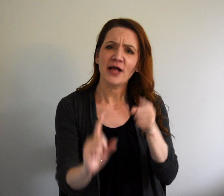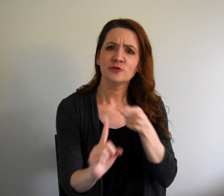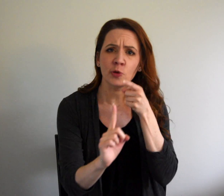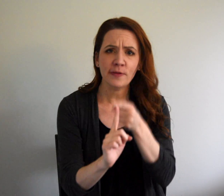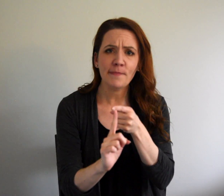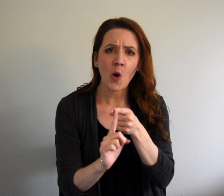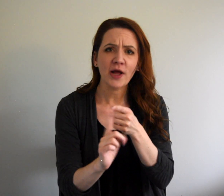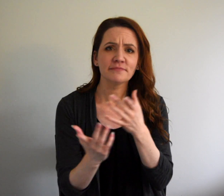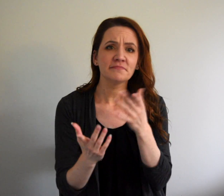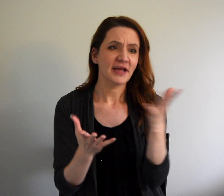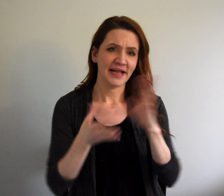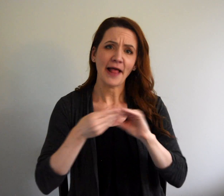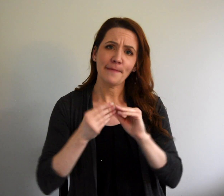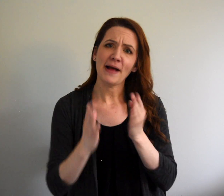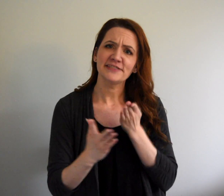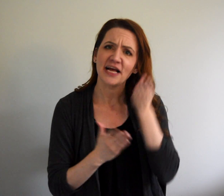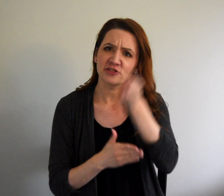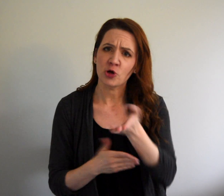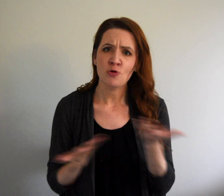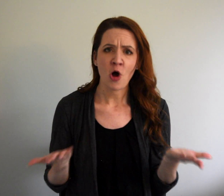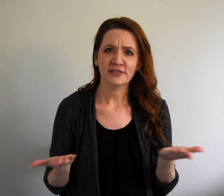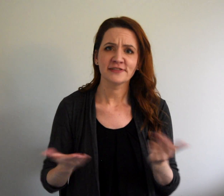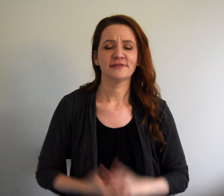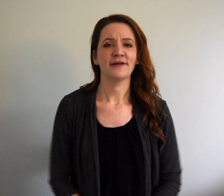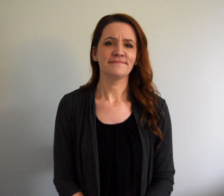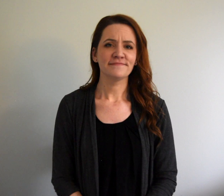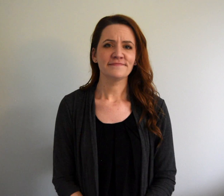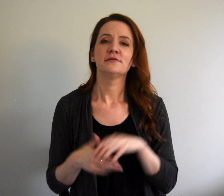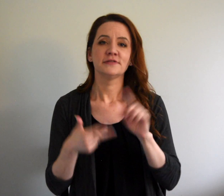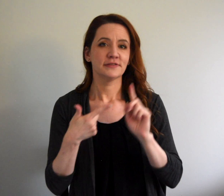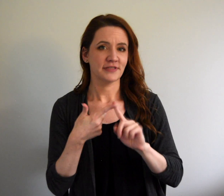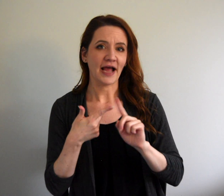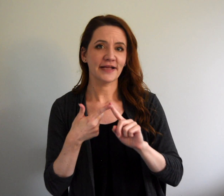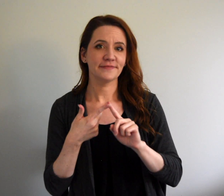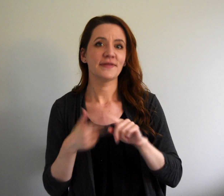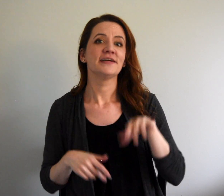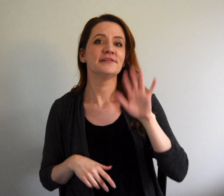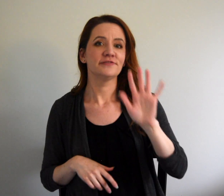message across. Second is how their website uses various projects and raw